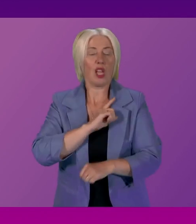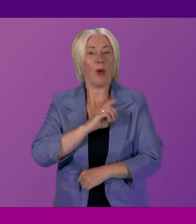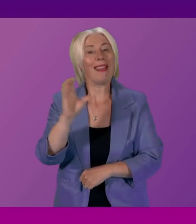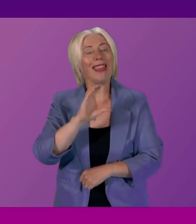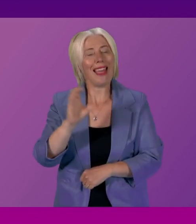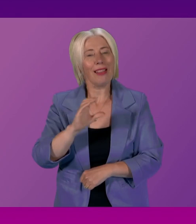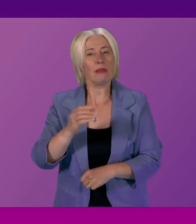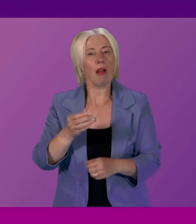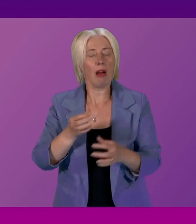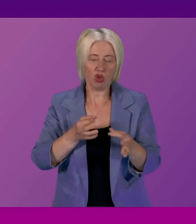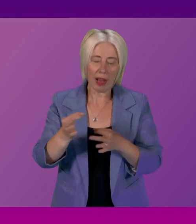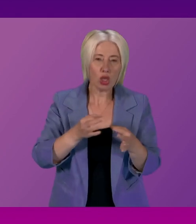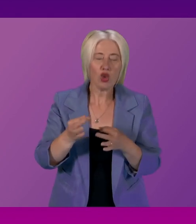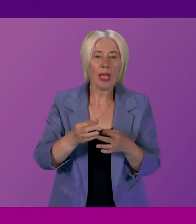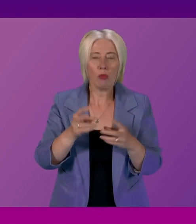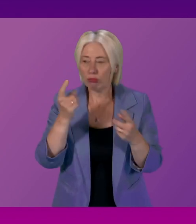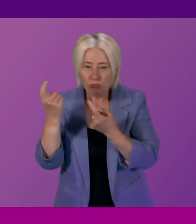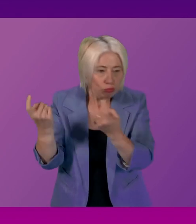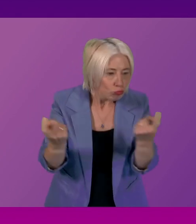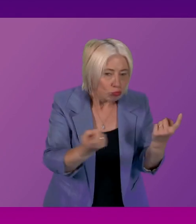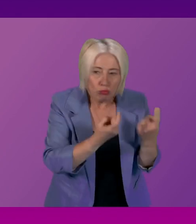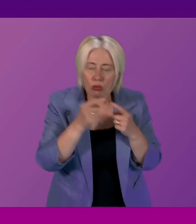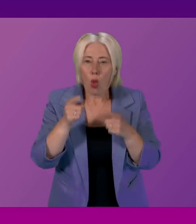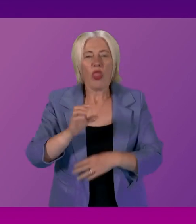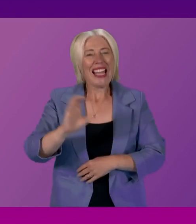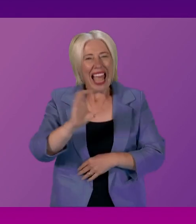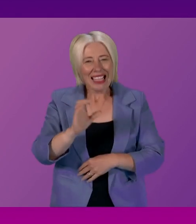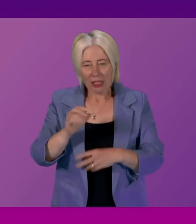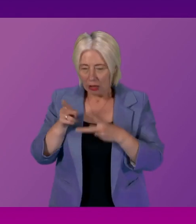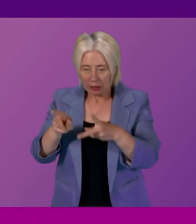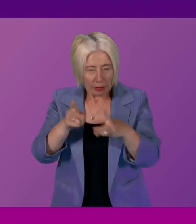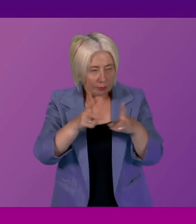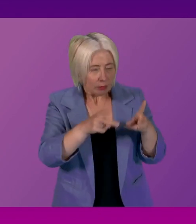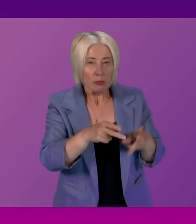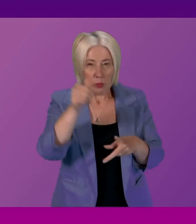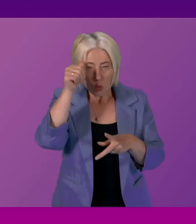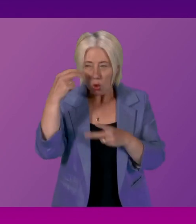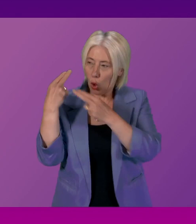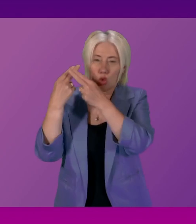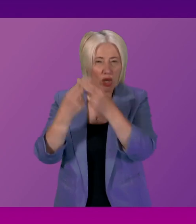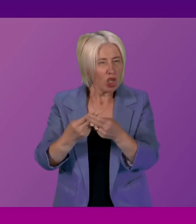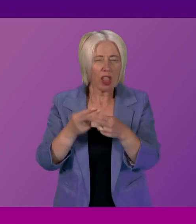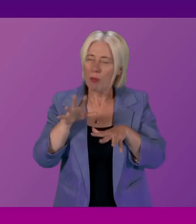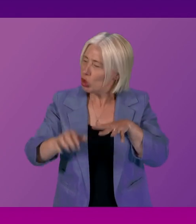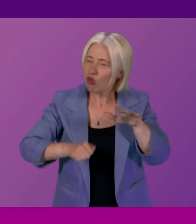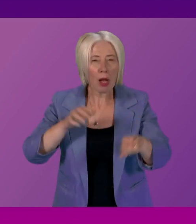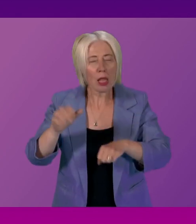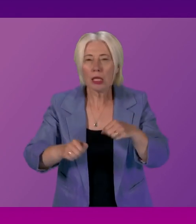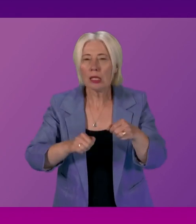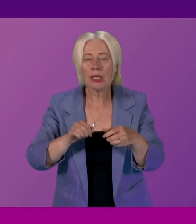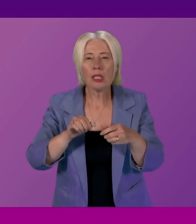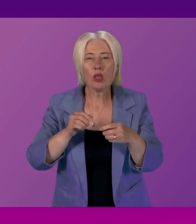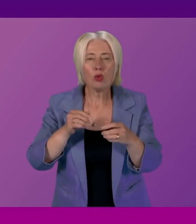will seek to target those cancer types for which we struggle to reach the 62-day target.